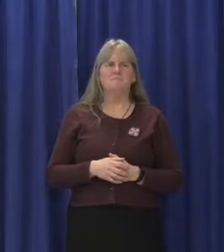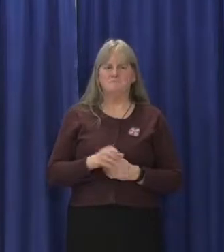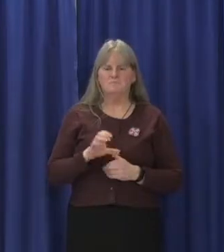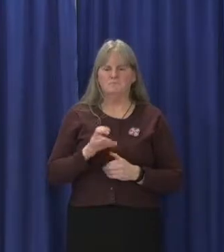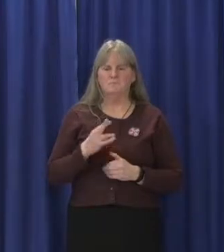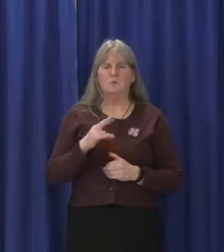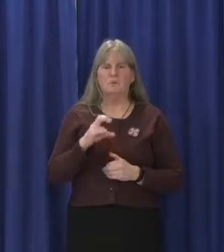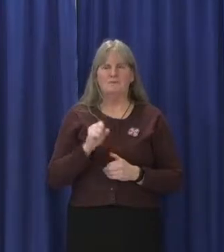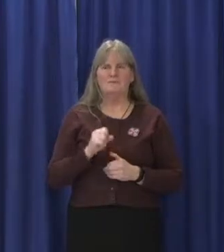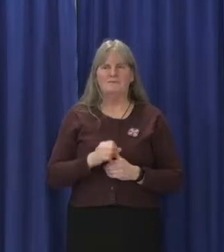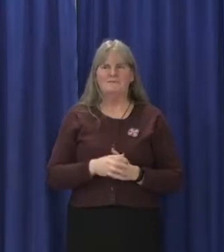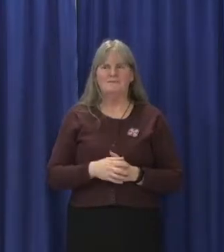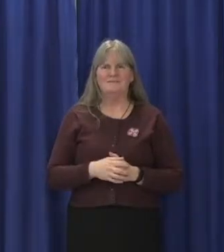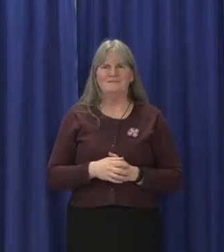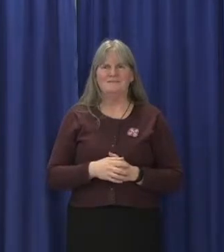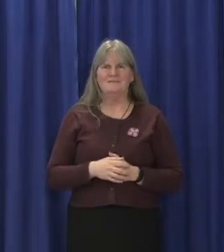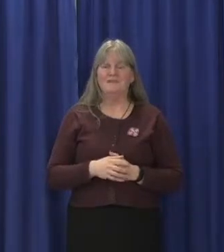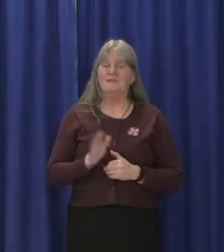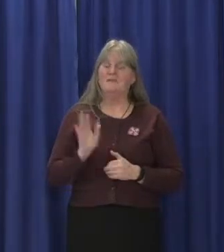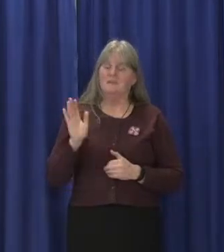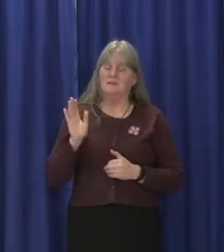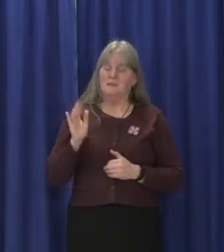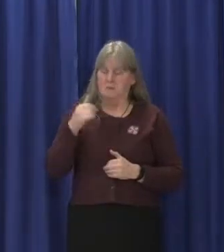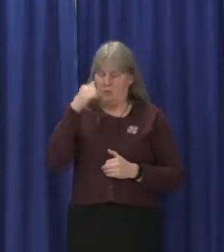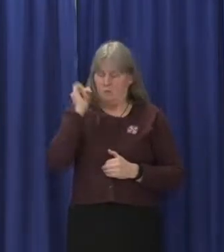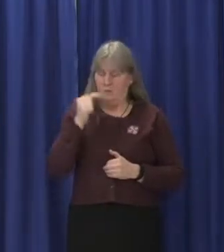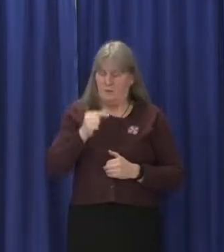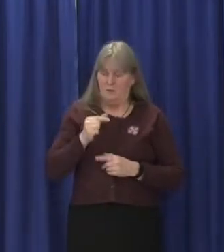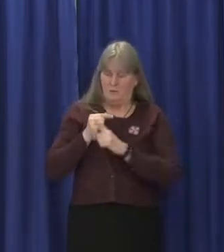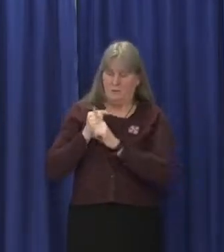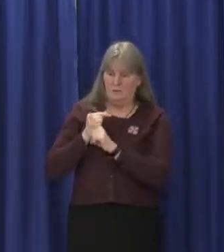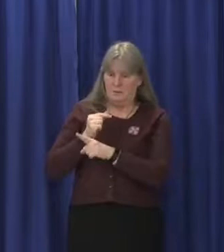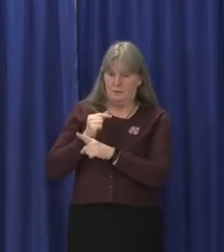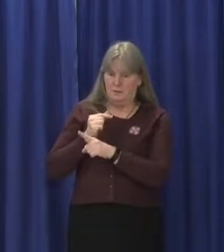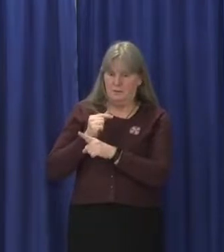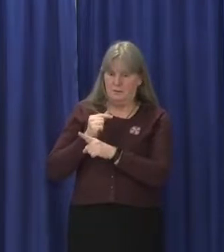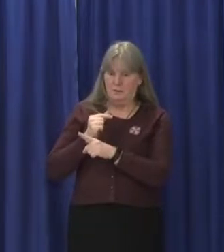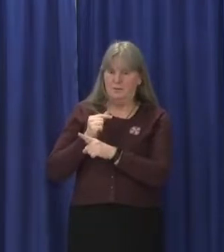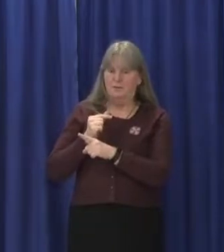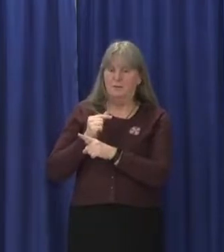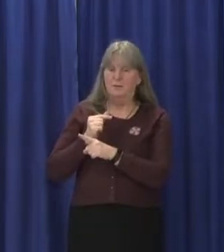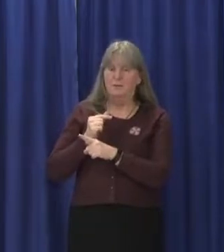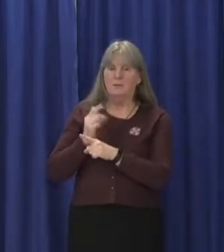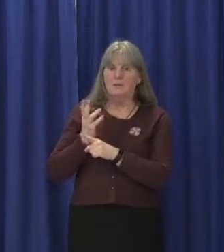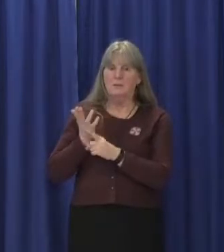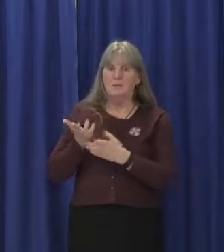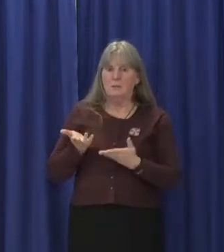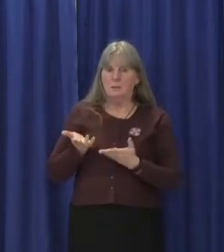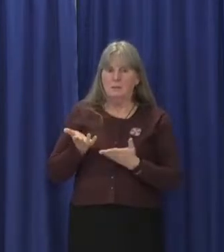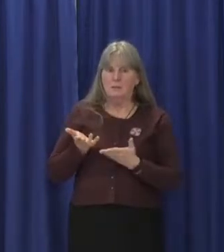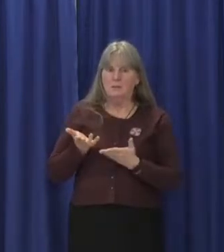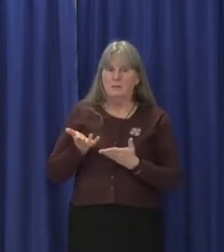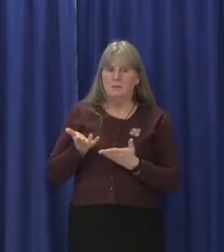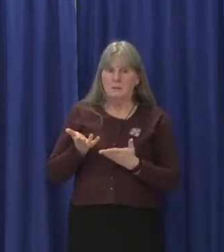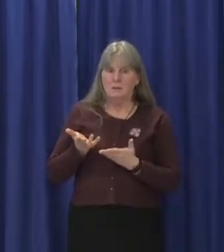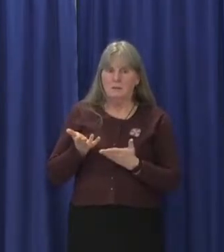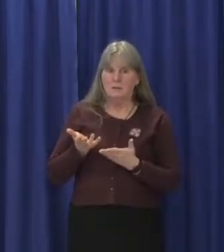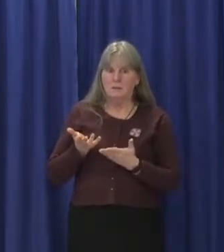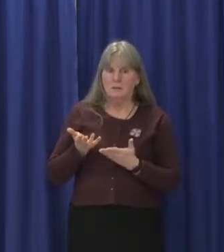given that the government, by its own admission, has-- you know, you're-- you're-- you're testing less.